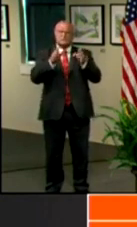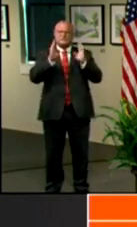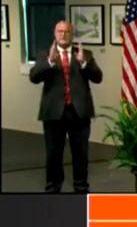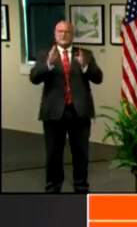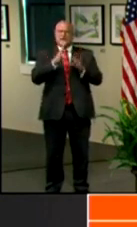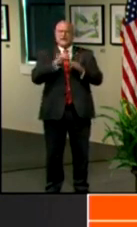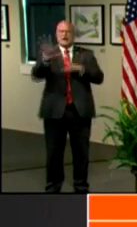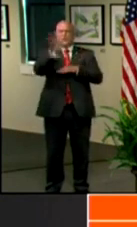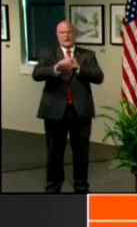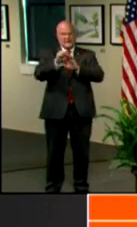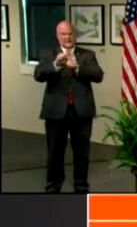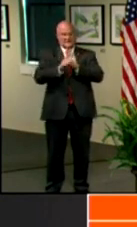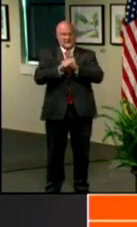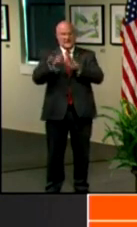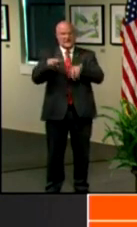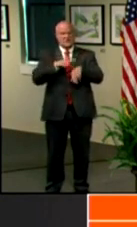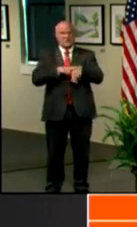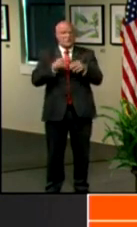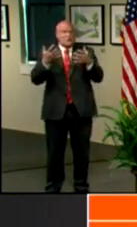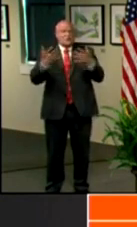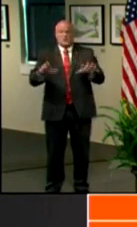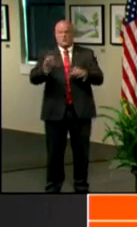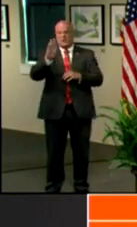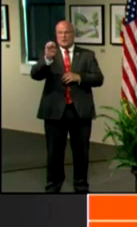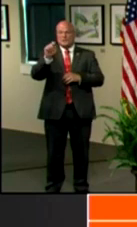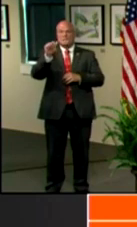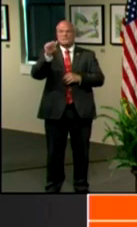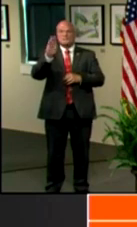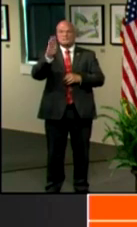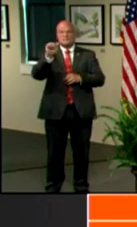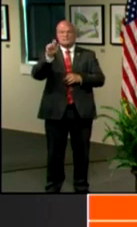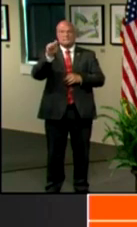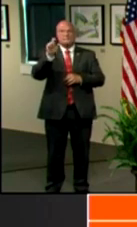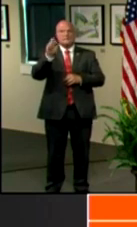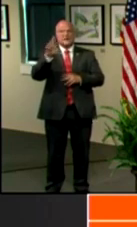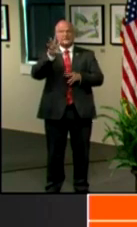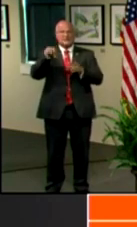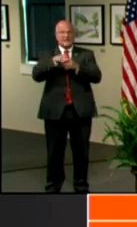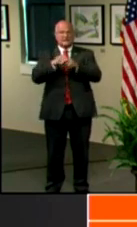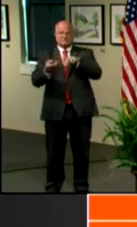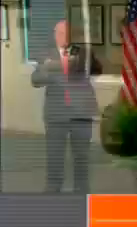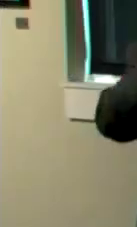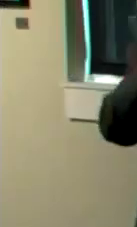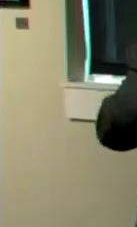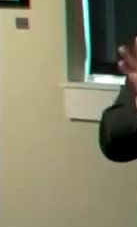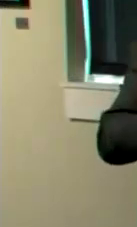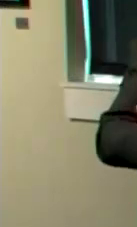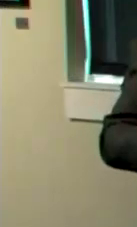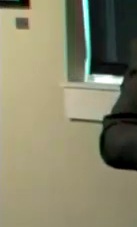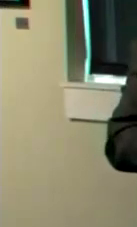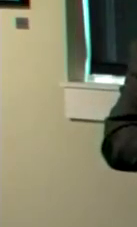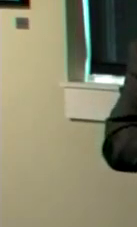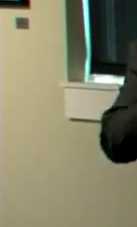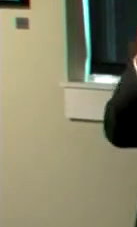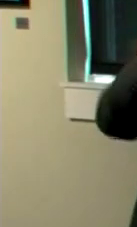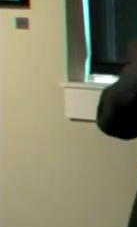20% INCREASE. YOU CAN SEE A NUMBER OF AREAS WE NEED TO PAY CLOSE ATTENTION TO ACROSS THE STATE AND OF